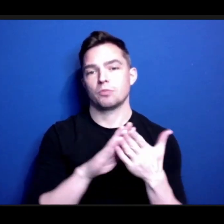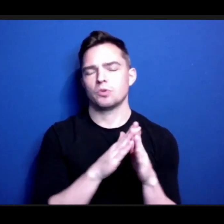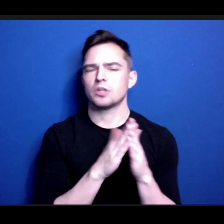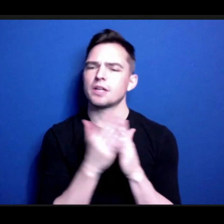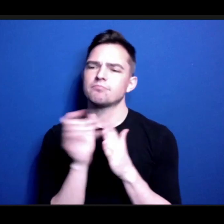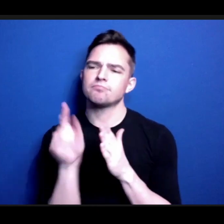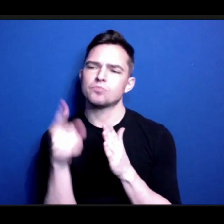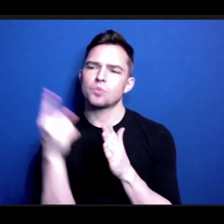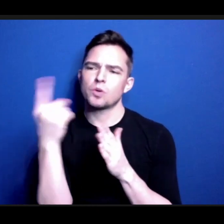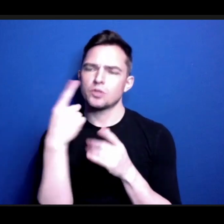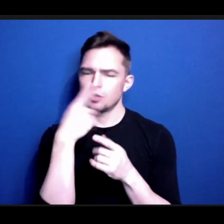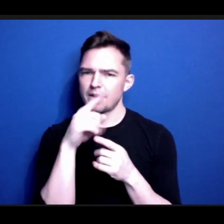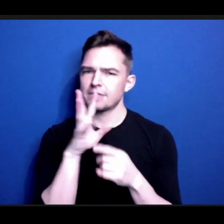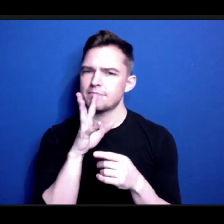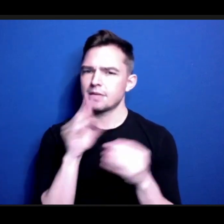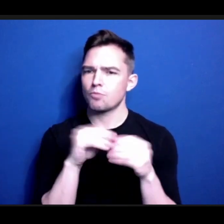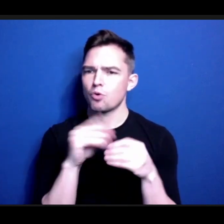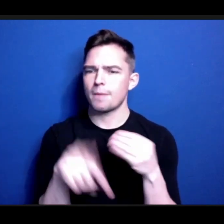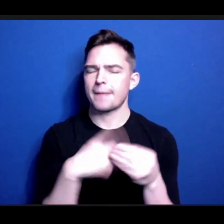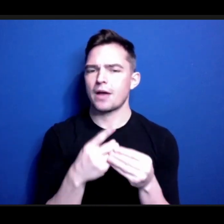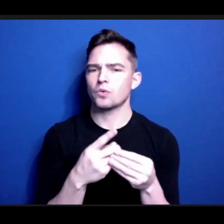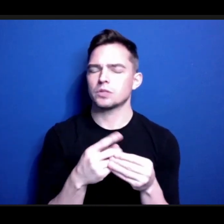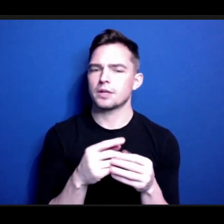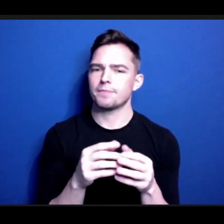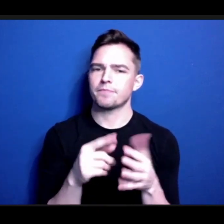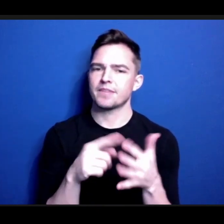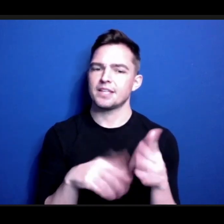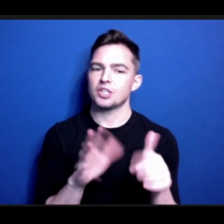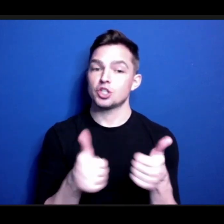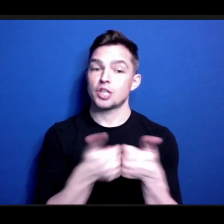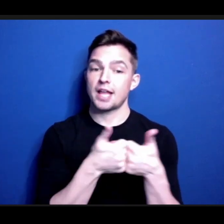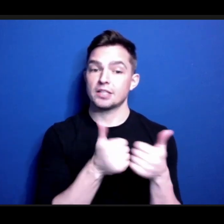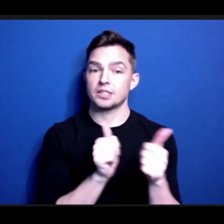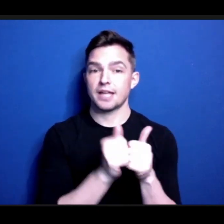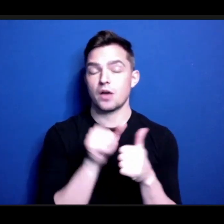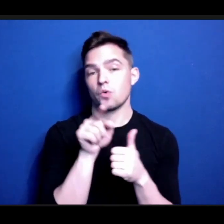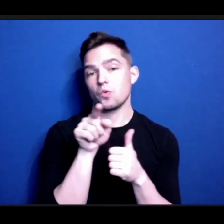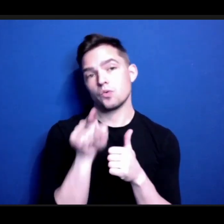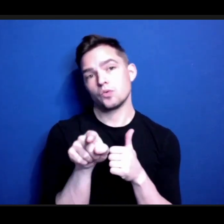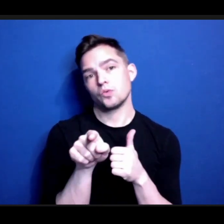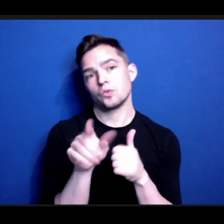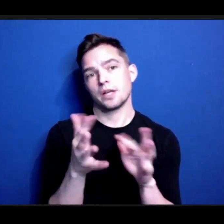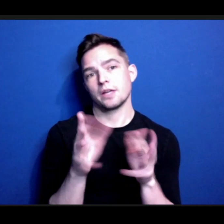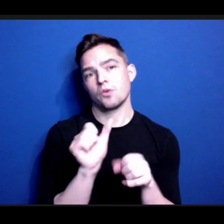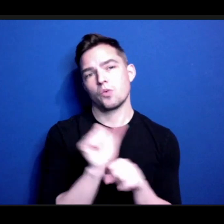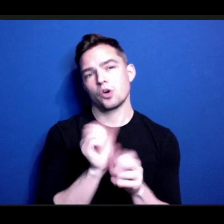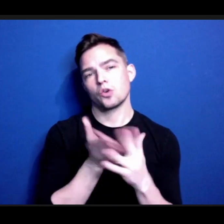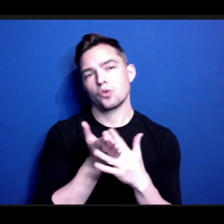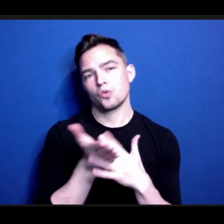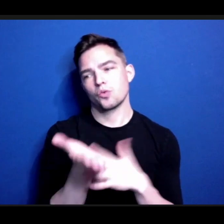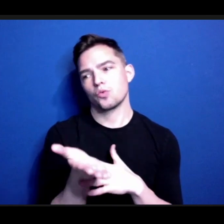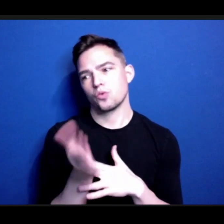speak more to those challenges and how you sort of work through that.